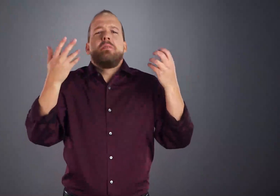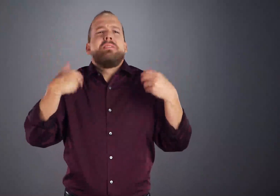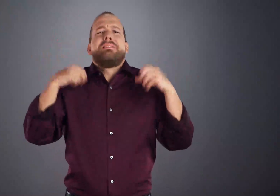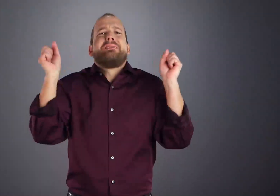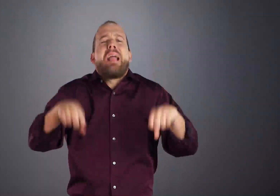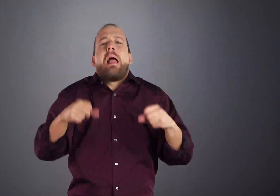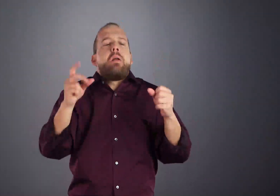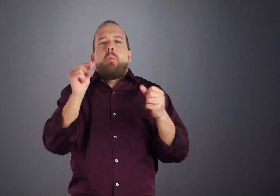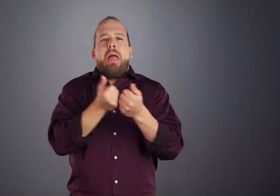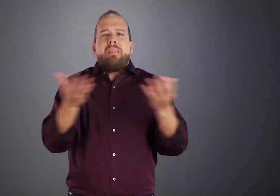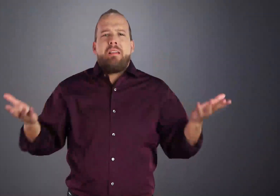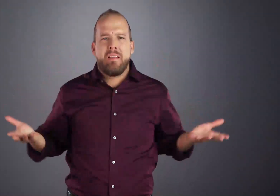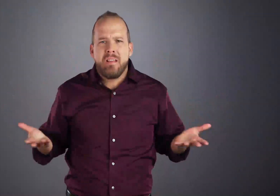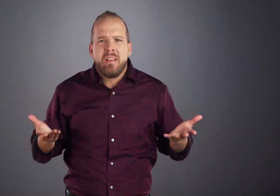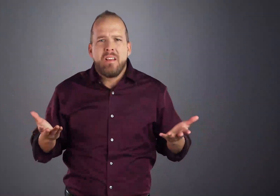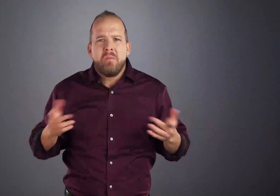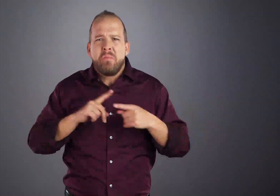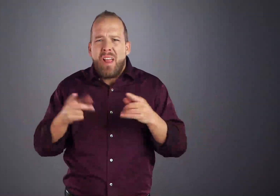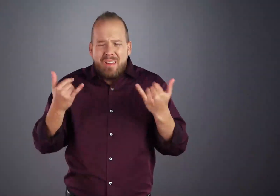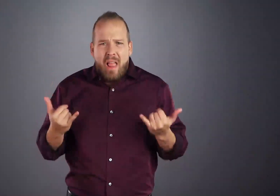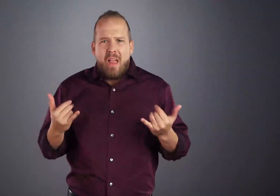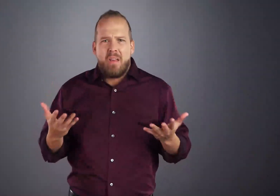of my capacity to surmount obstacles,